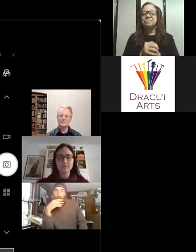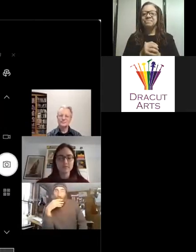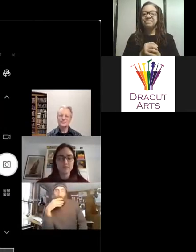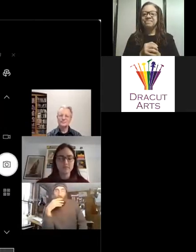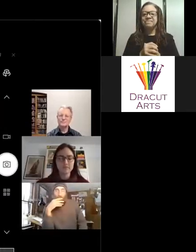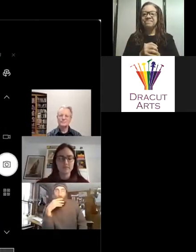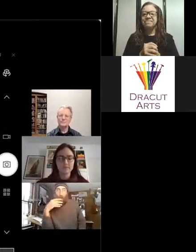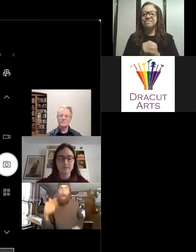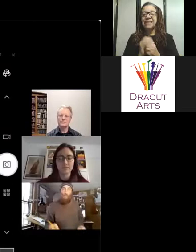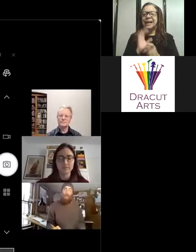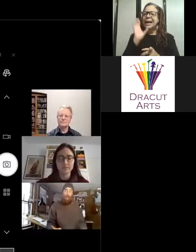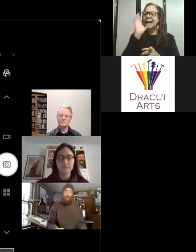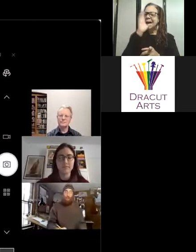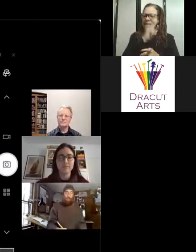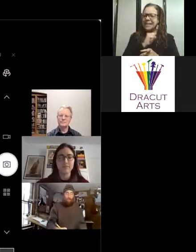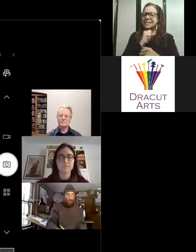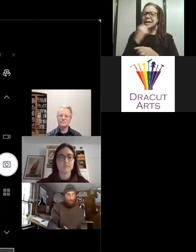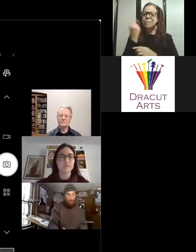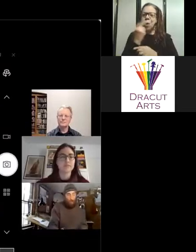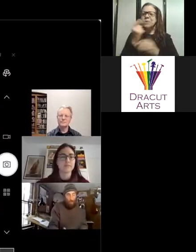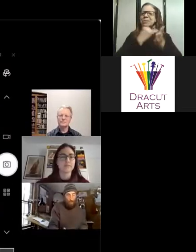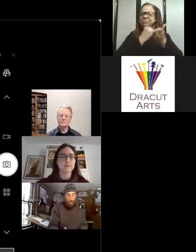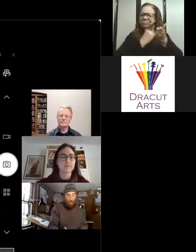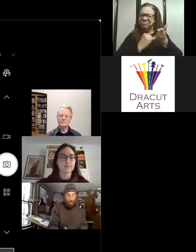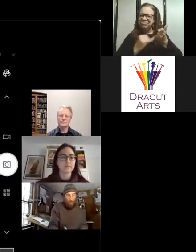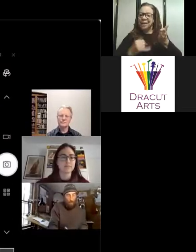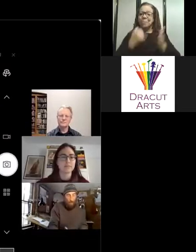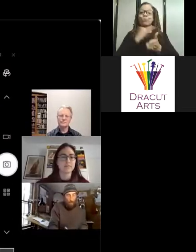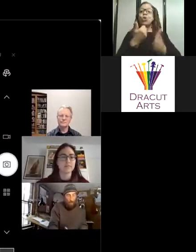I guess I've I've always been a cartoonist. So I'm going to draw myself as a little kid here,